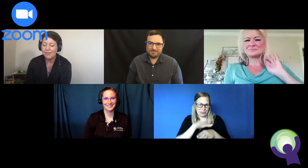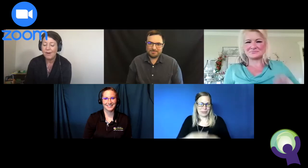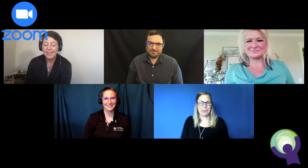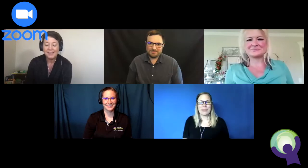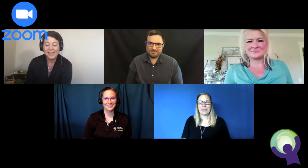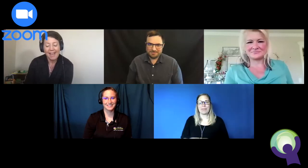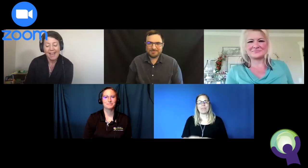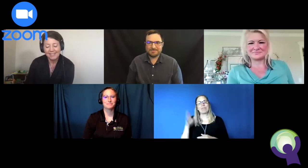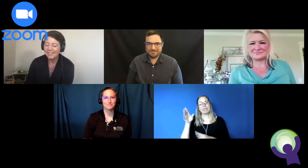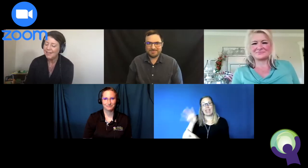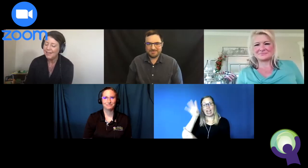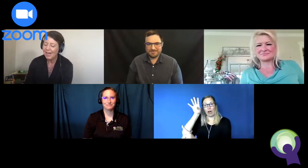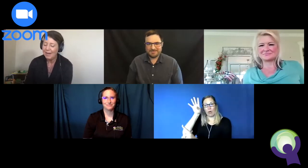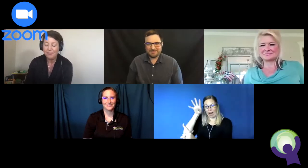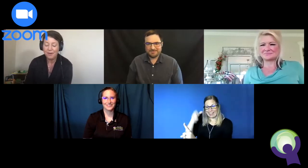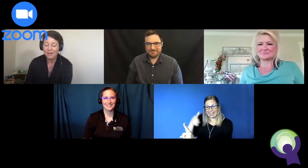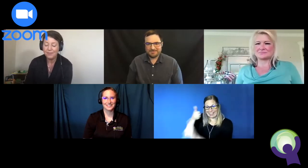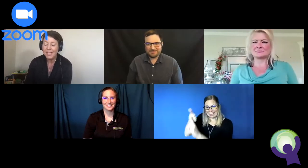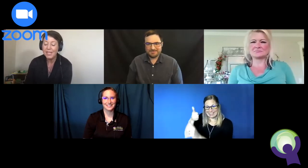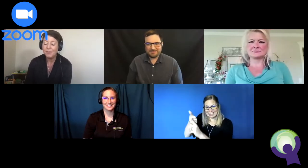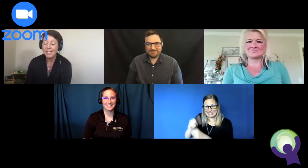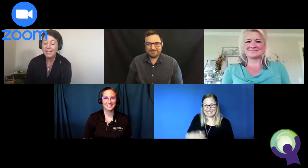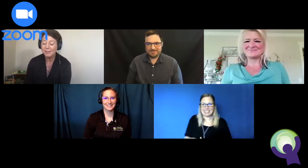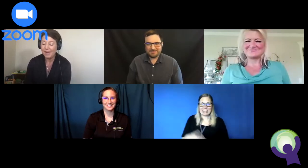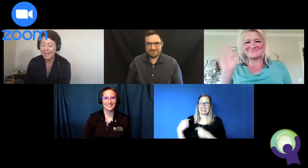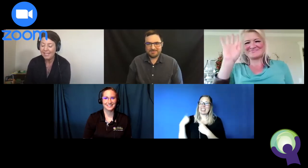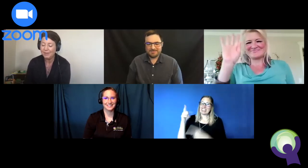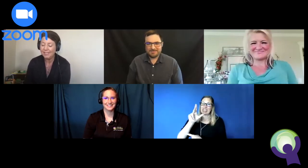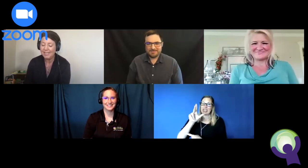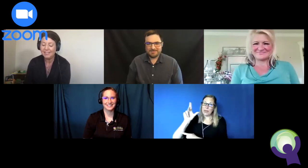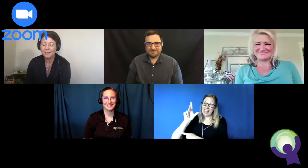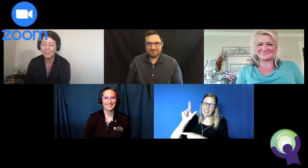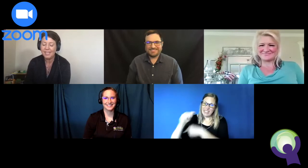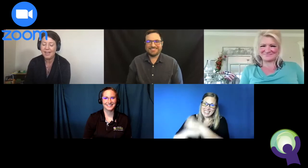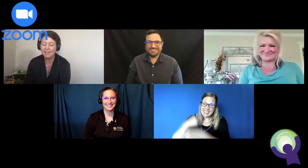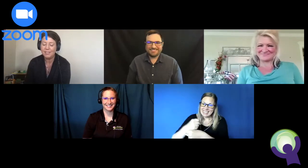Ronda Last. For over 23 years, Ronda has worked as a school psychologist